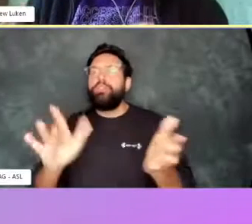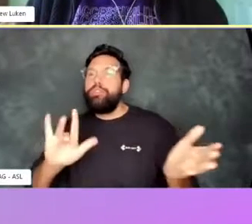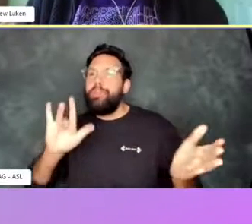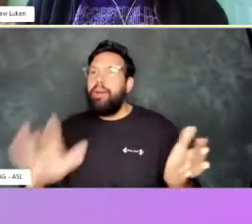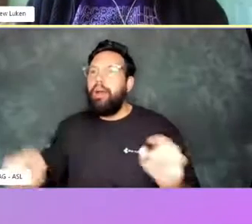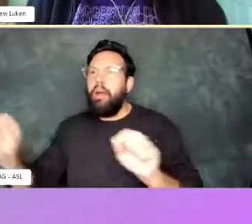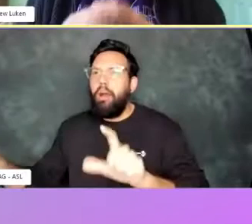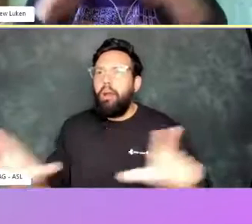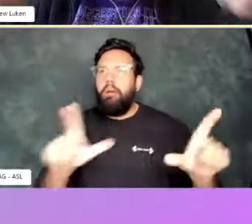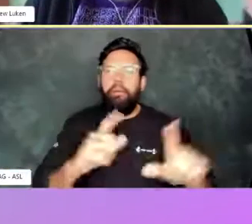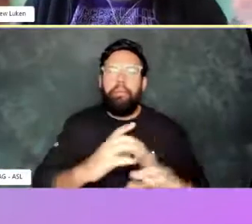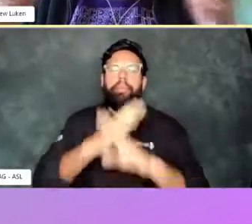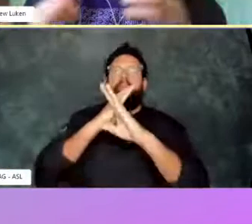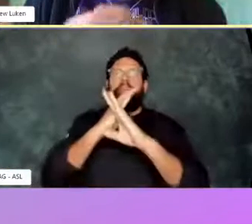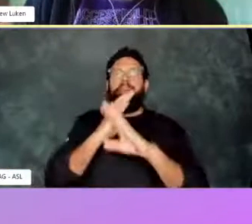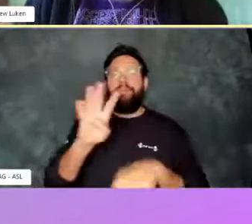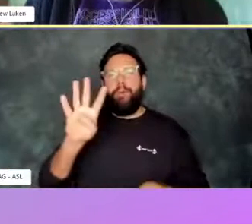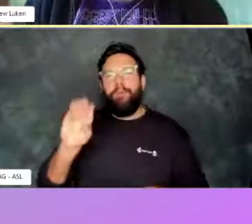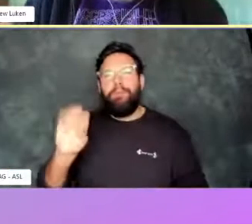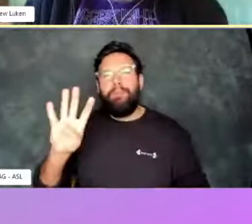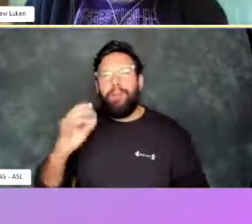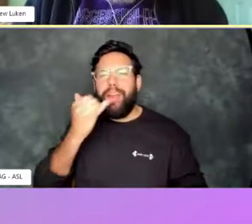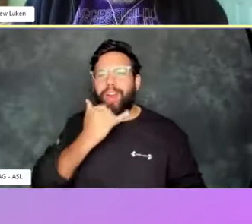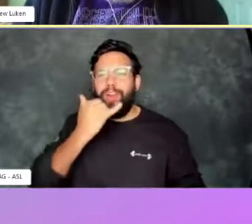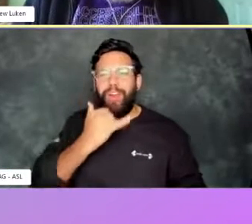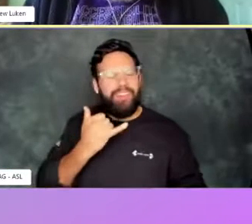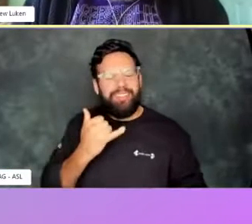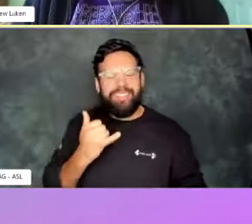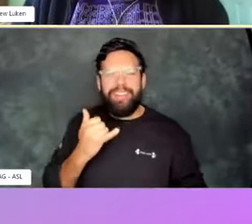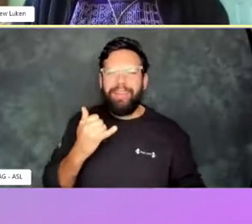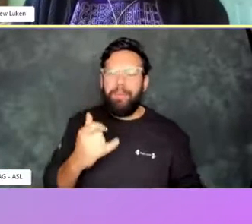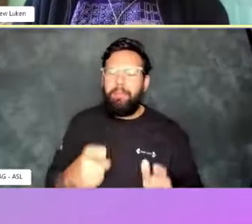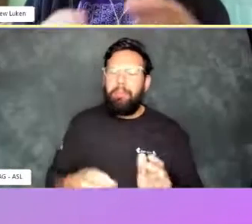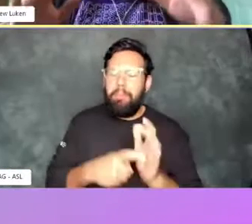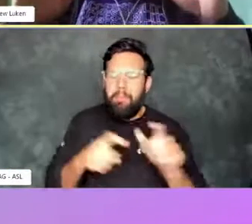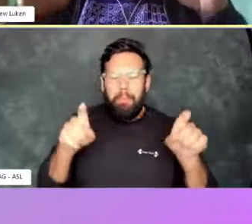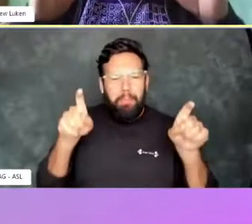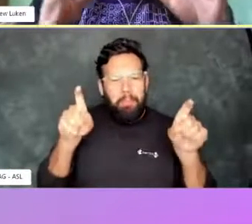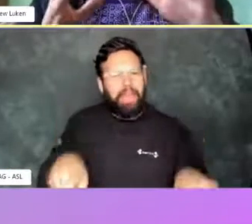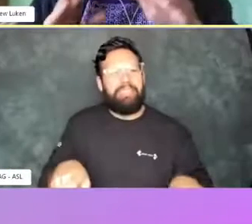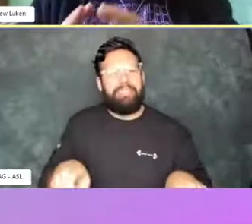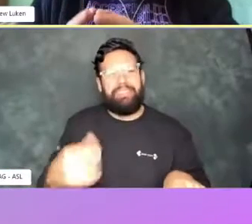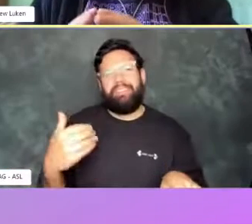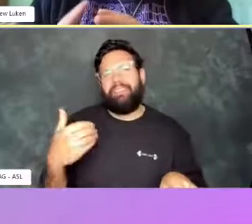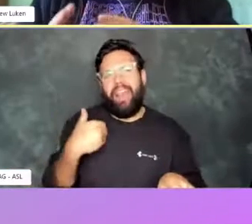That means that it's not going to more or more pages, the sound product. That's table